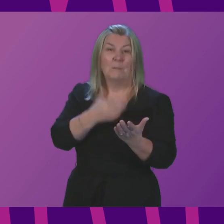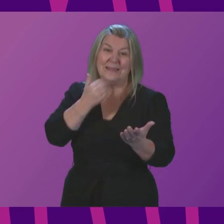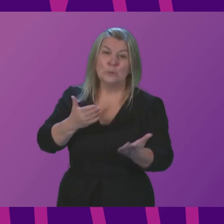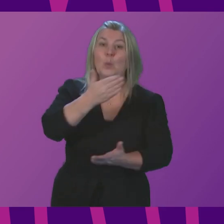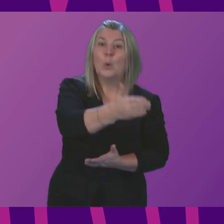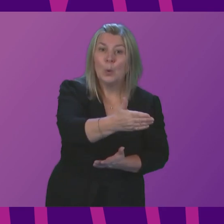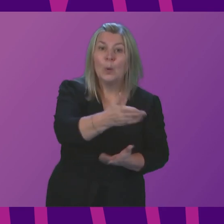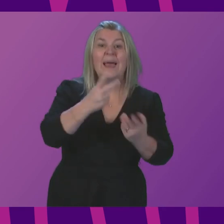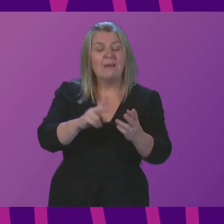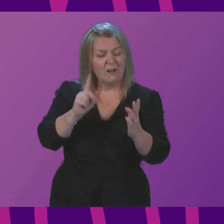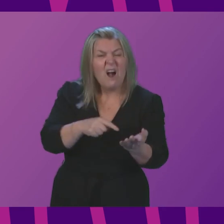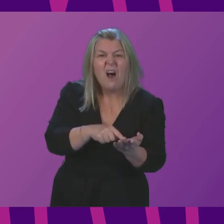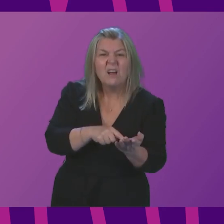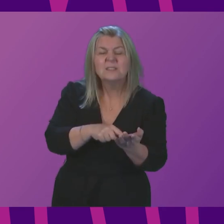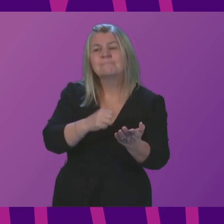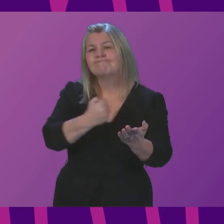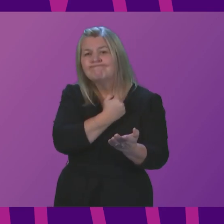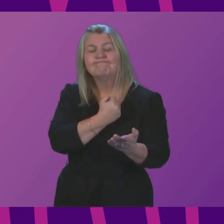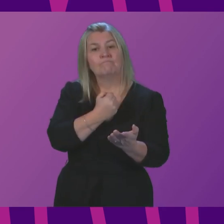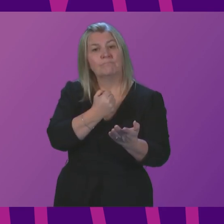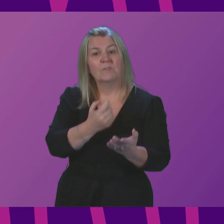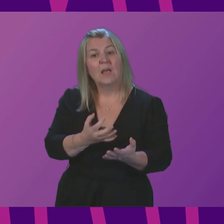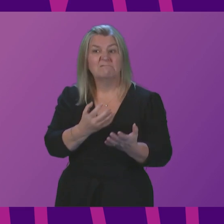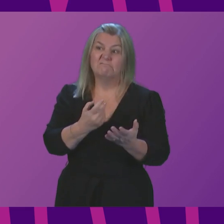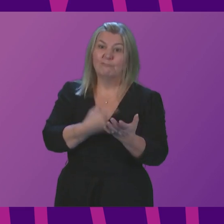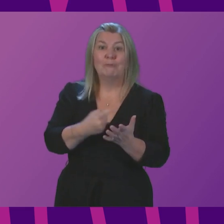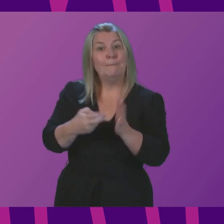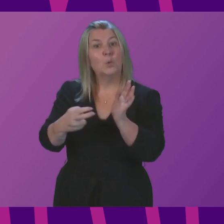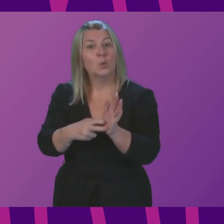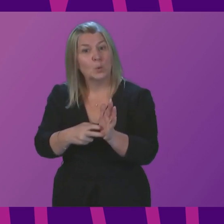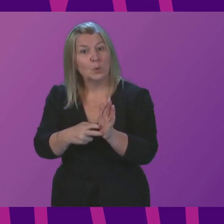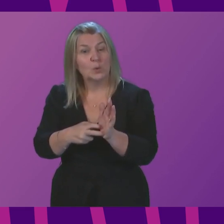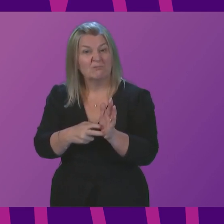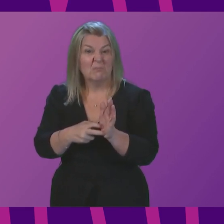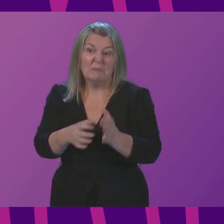their health board to rearrange, so that that slot can be allocated to someone else.